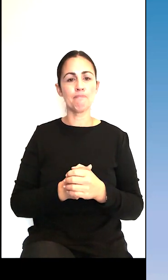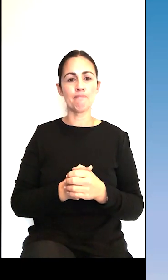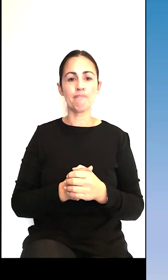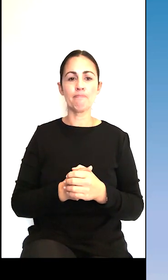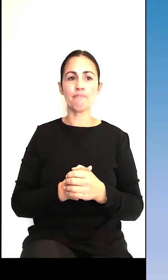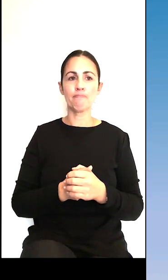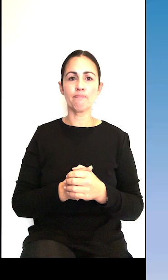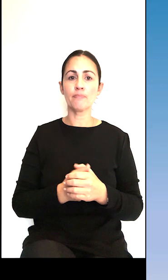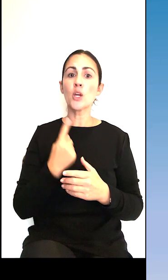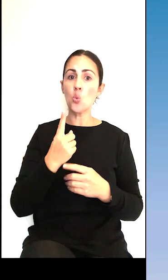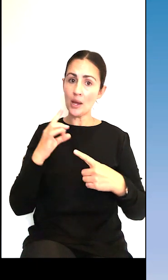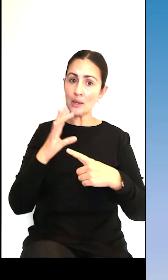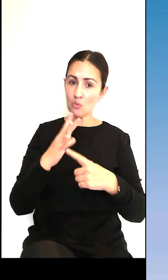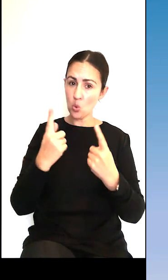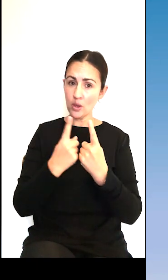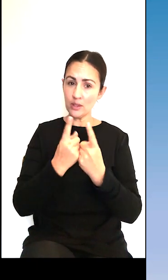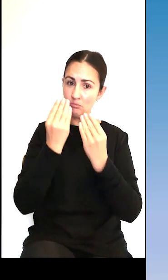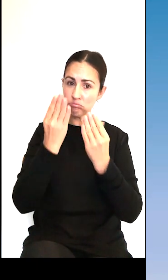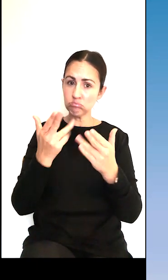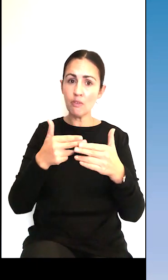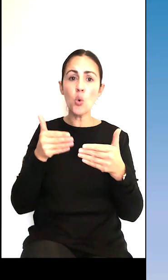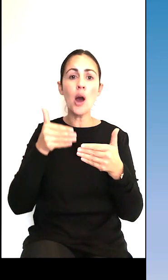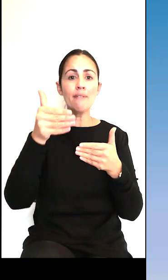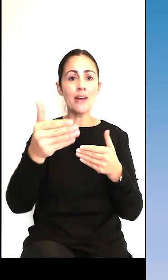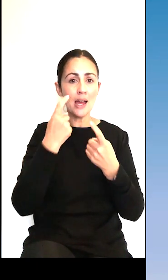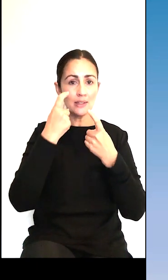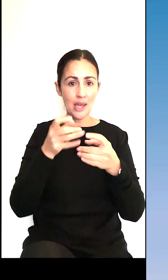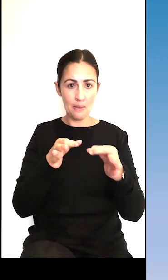One important aspect of advance care planning is for a person to think